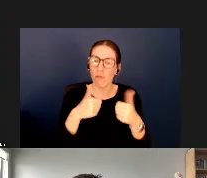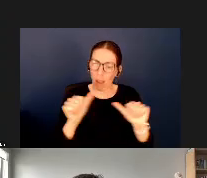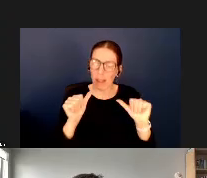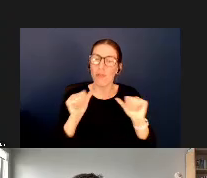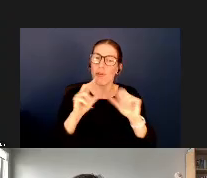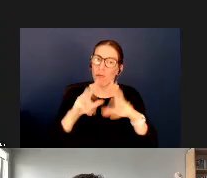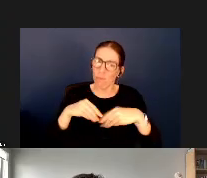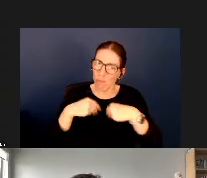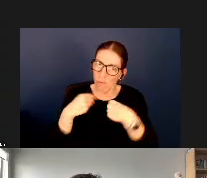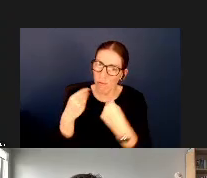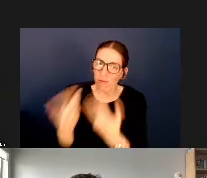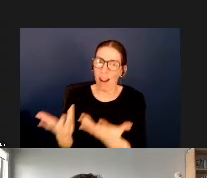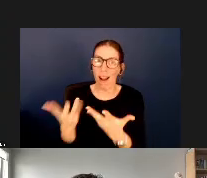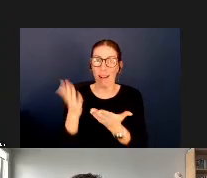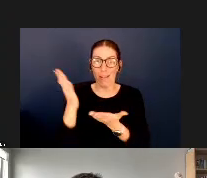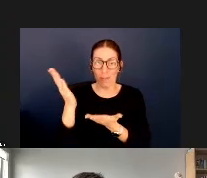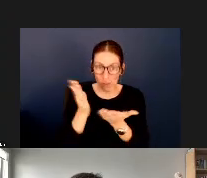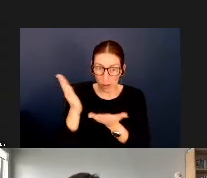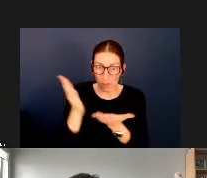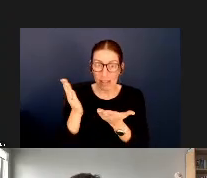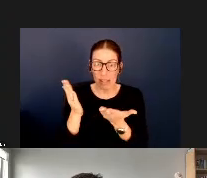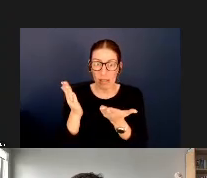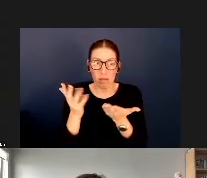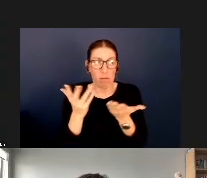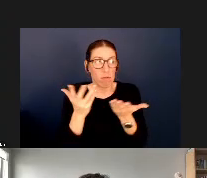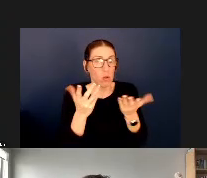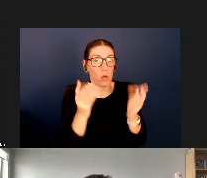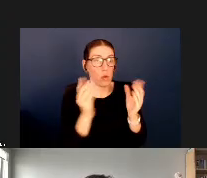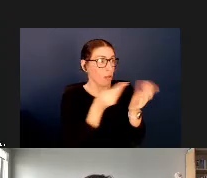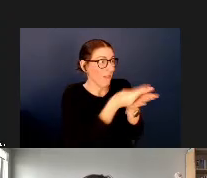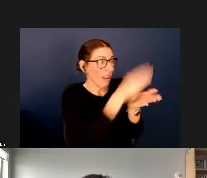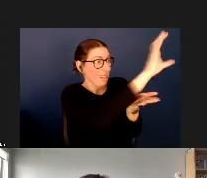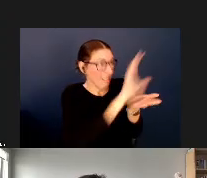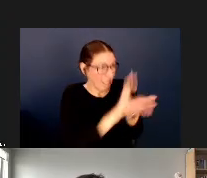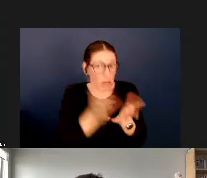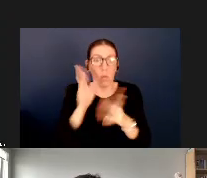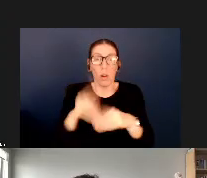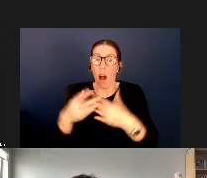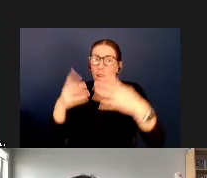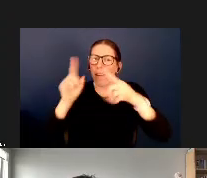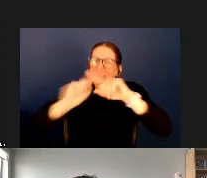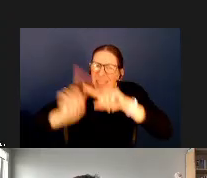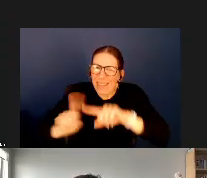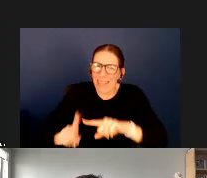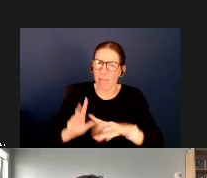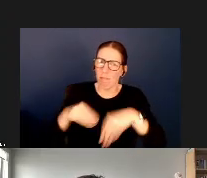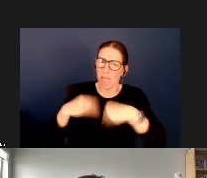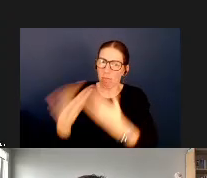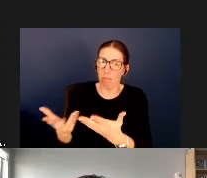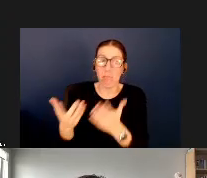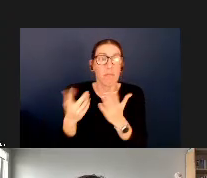that can afford to offer more service, more variety because workers may not be unionized.